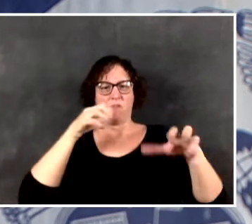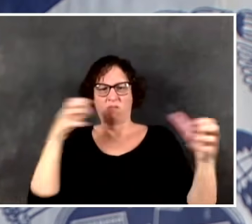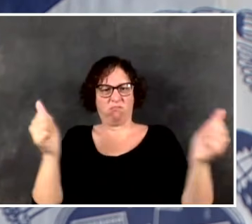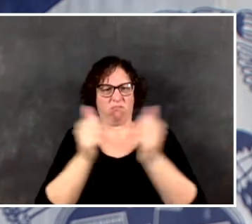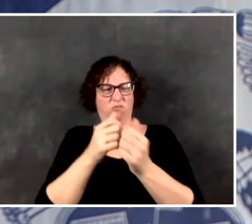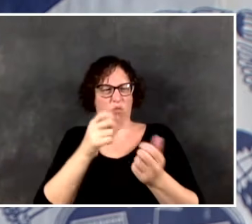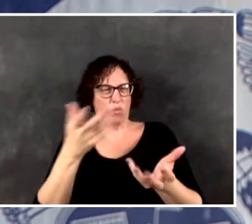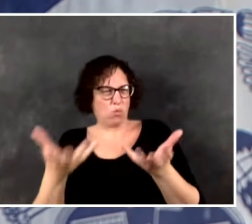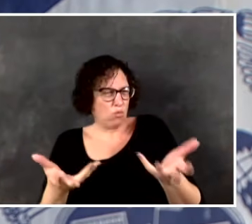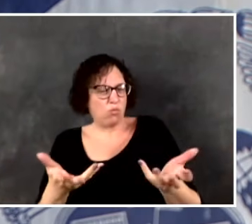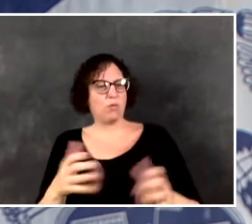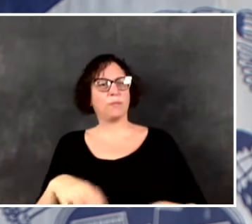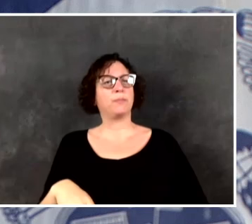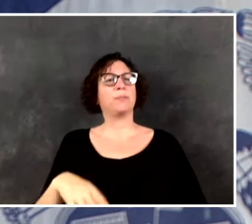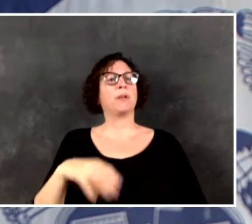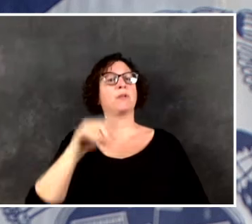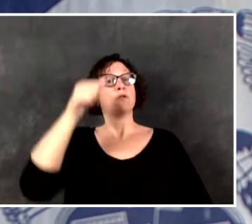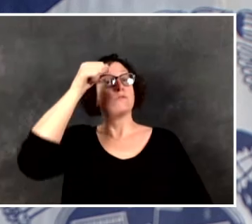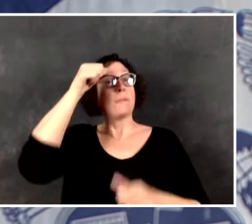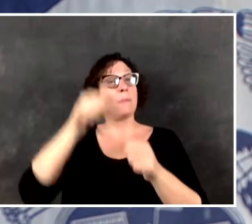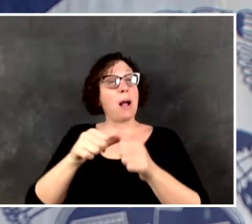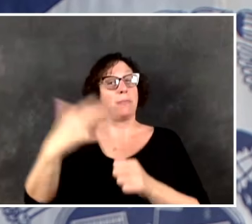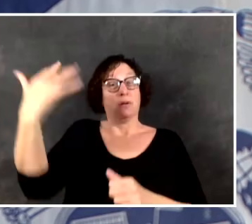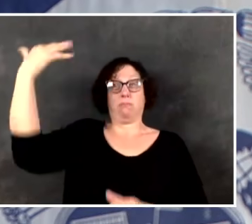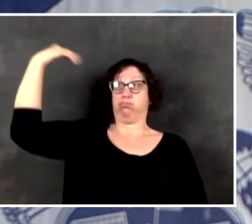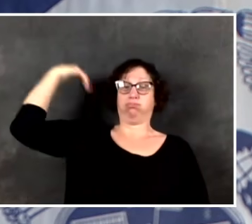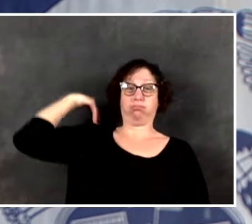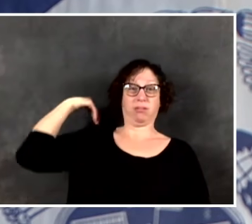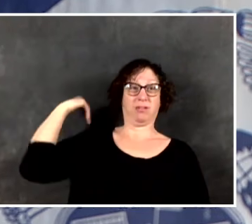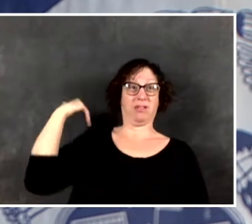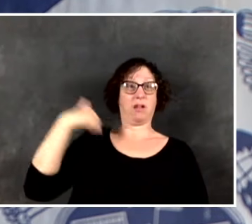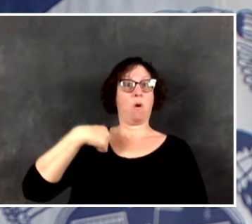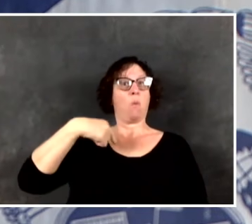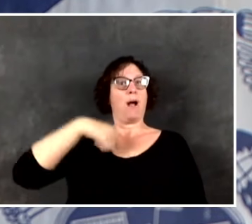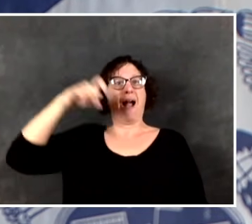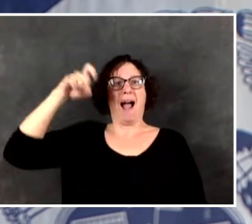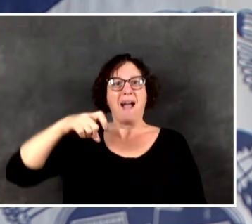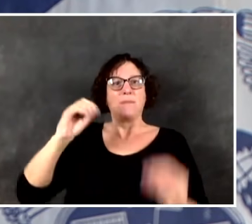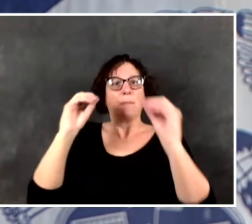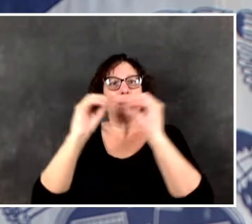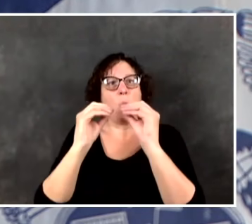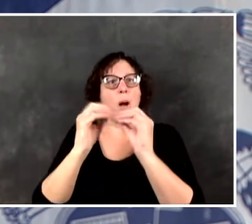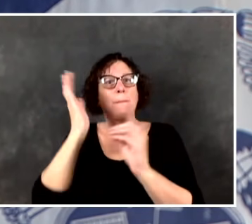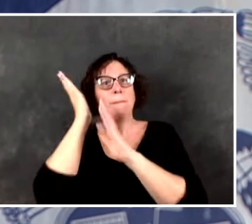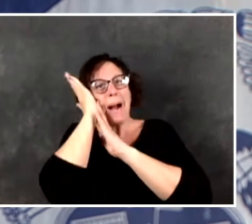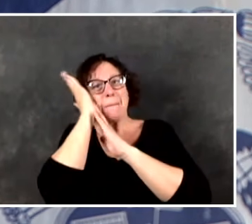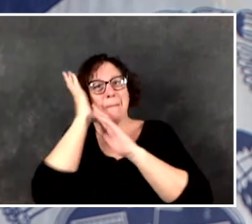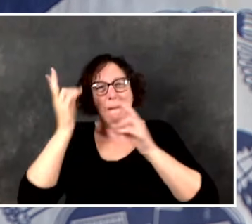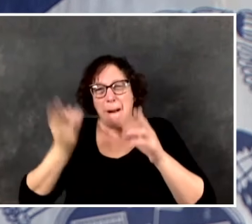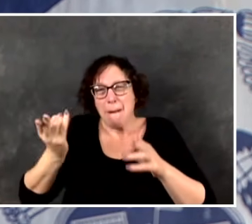DESPERATIN OTO MAKE SURE THAT WE HAD BACK UP OSHTAPIL SPACES BECAUSE OF THE GROWTH OF COVID